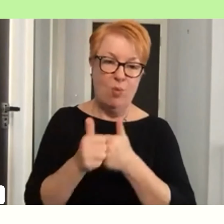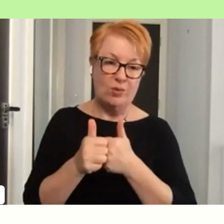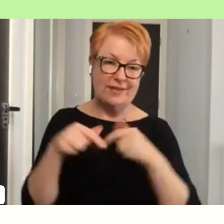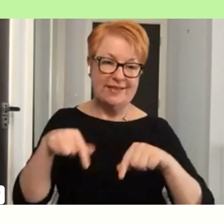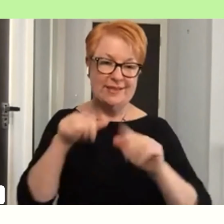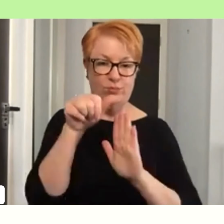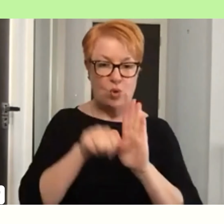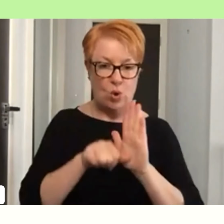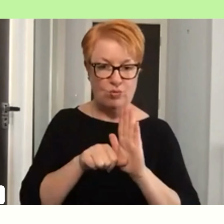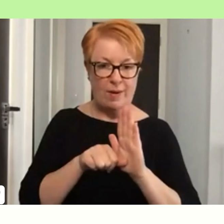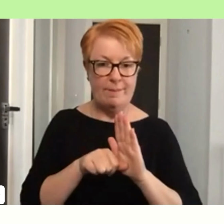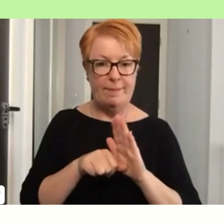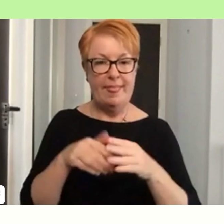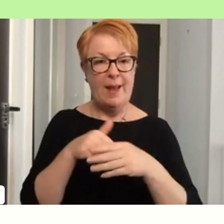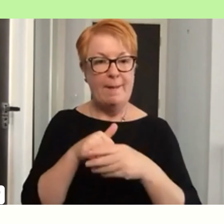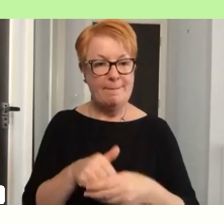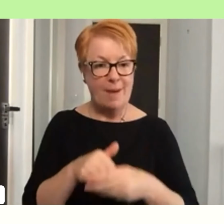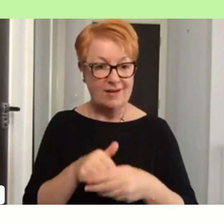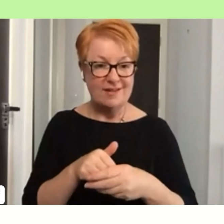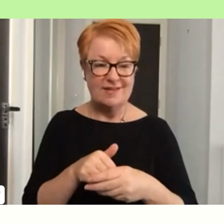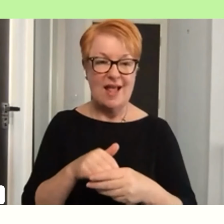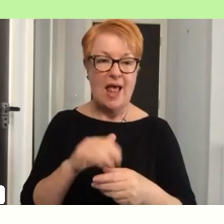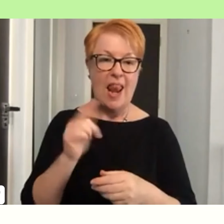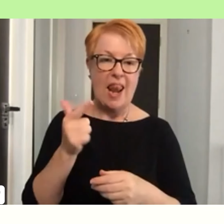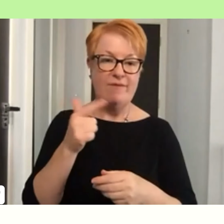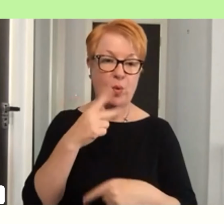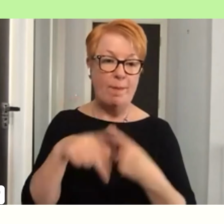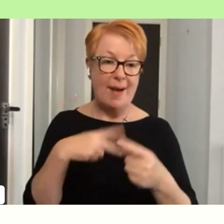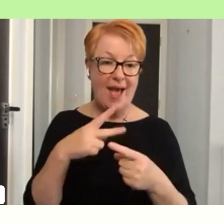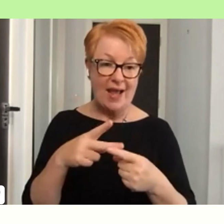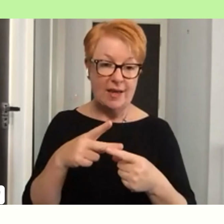To our partners Flat Time House and Liverpool Biennial and to everyone at